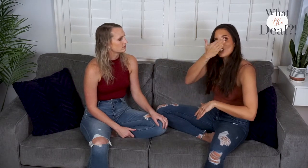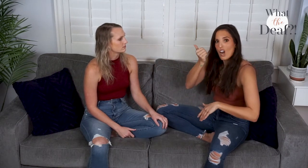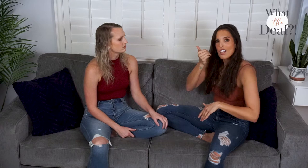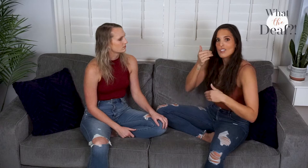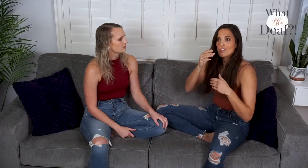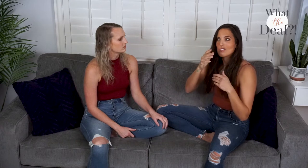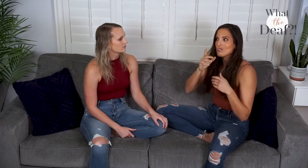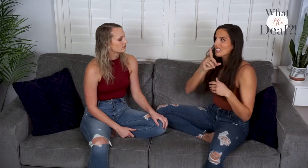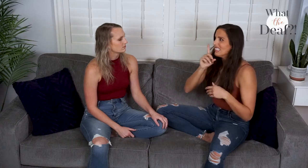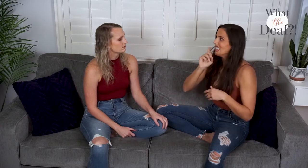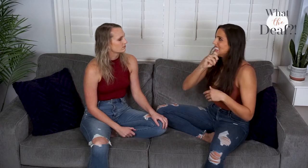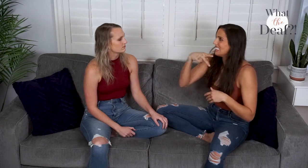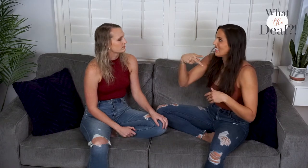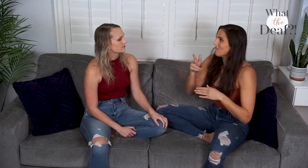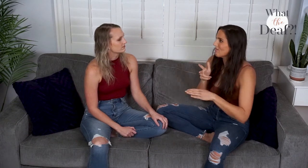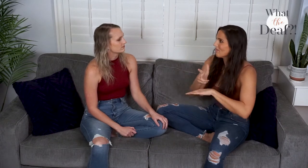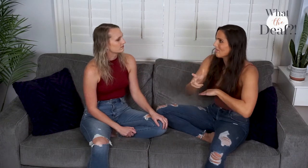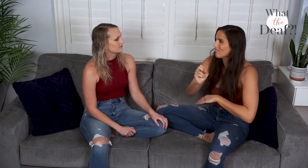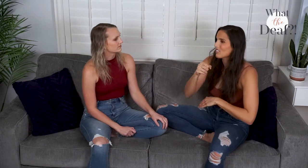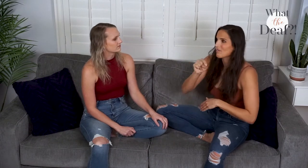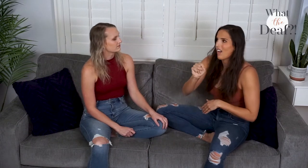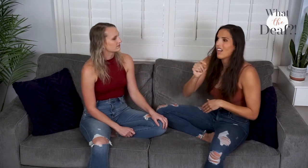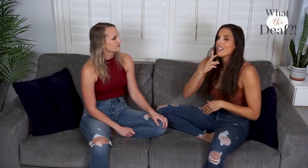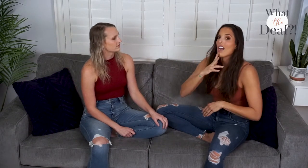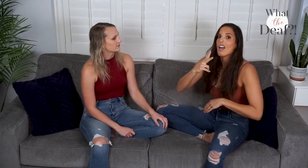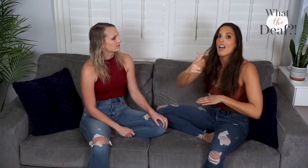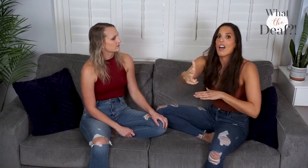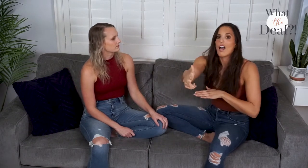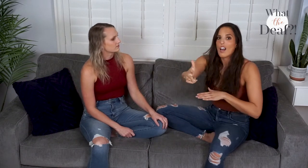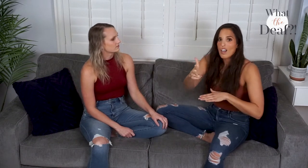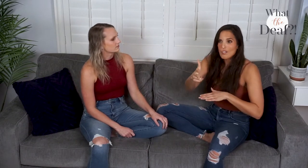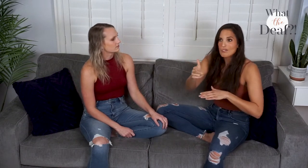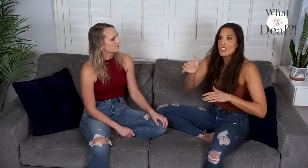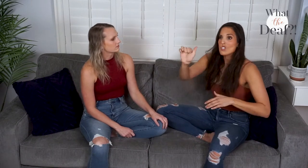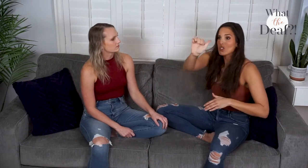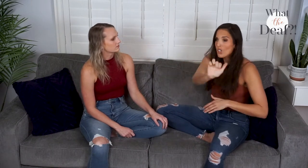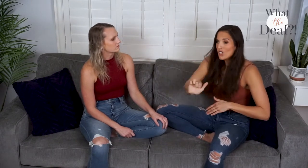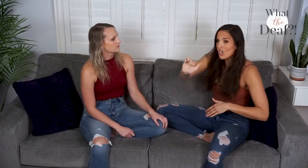and I forgot that I was really deep in the spot.